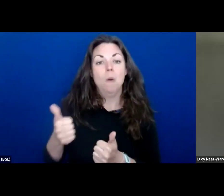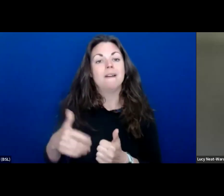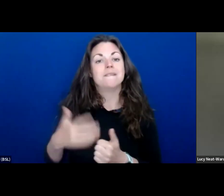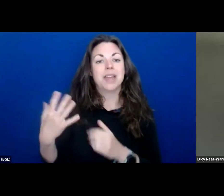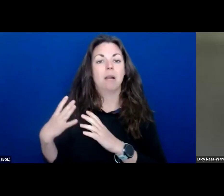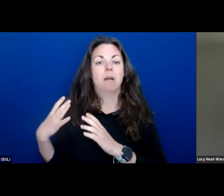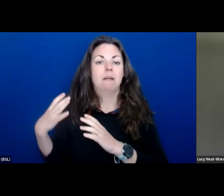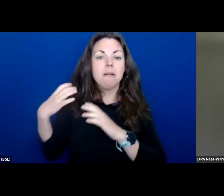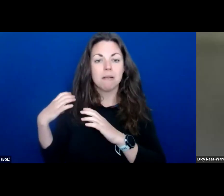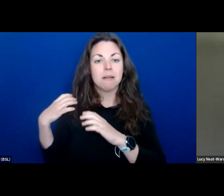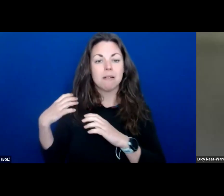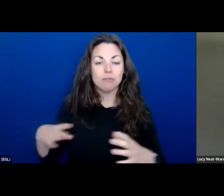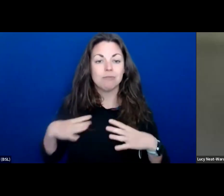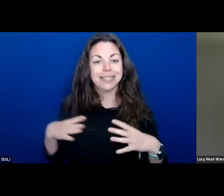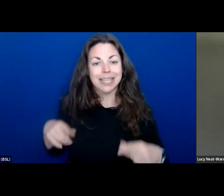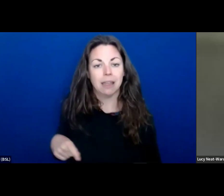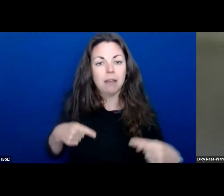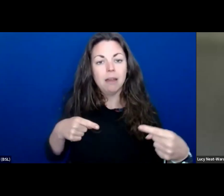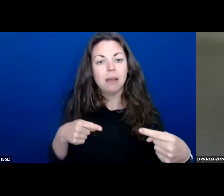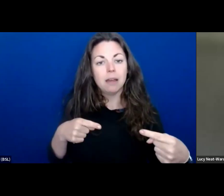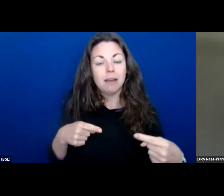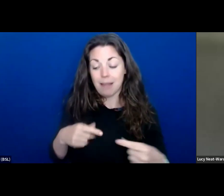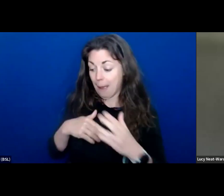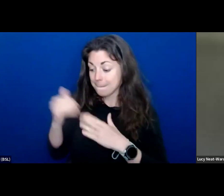building that team will help your welfare so much.